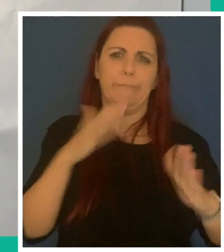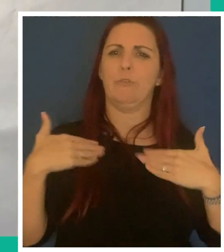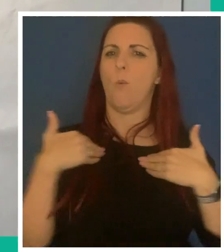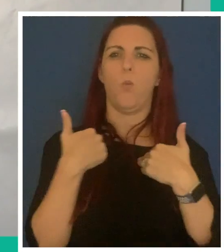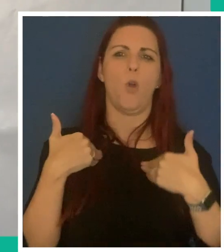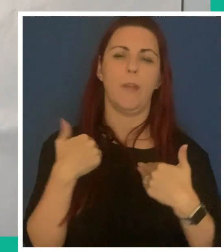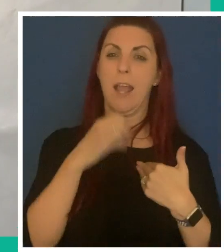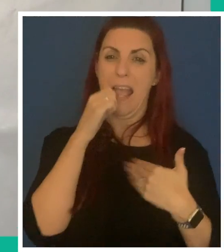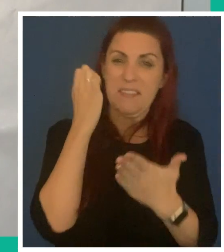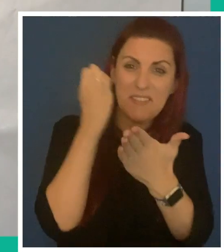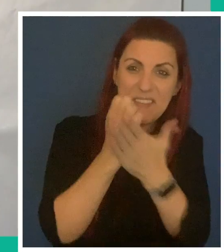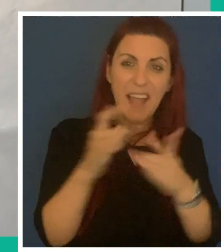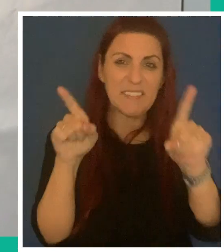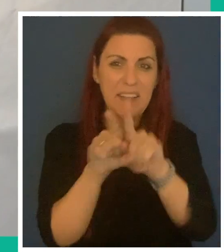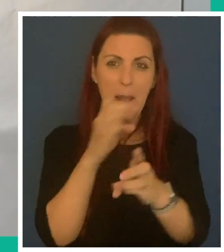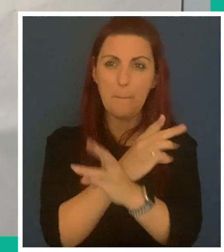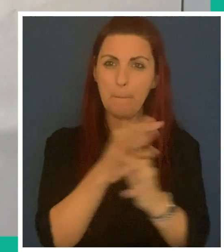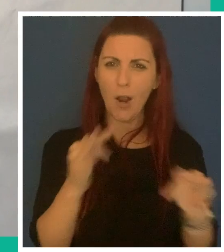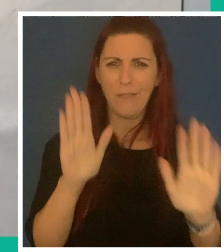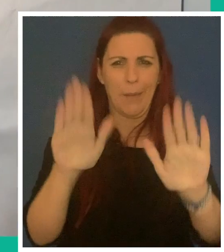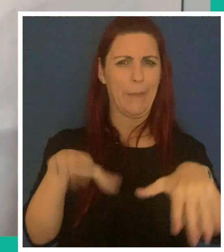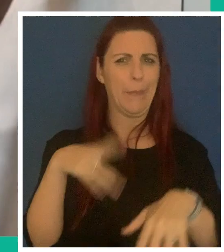doesn't have to be perfect, it's only a bit of practice, okay.